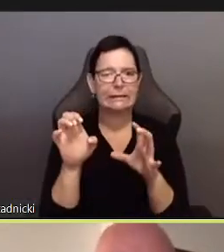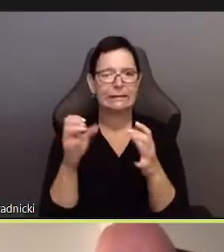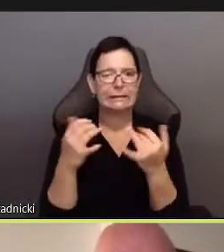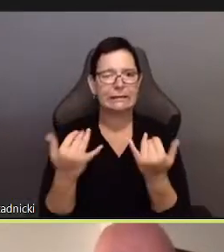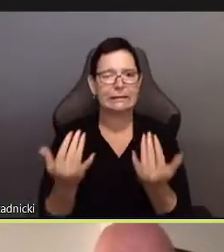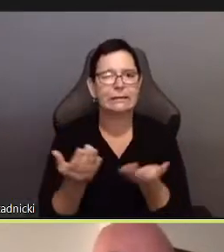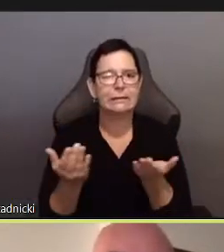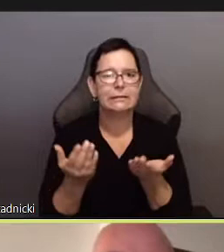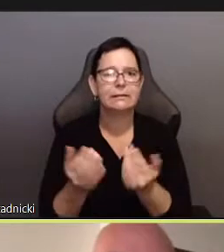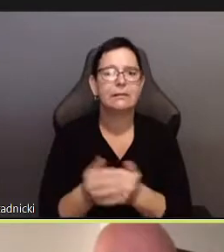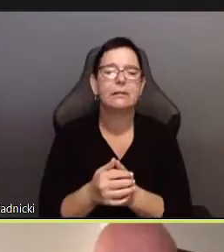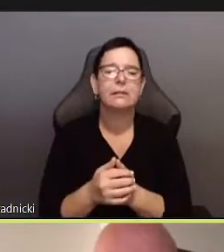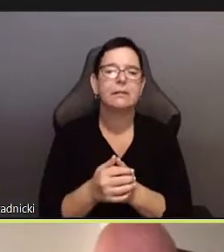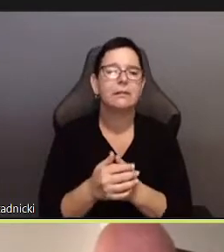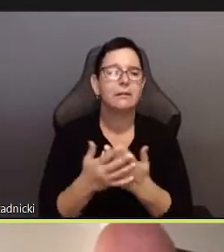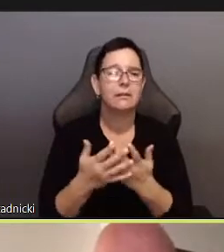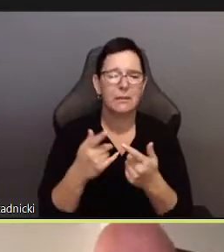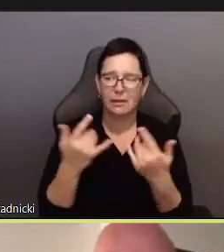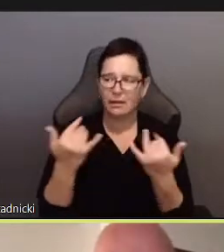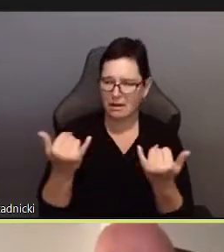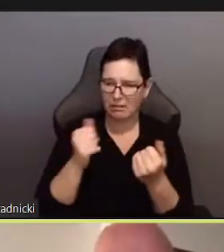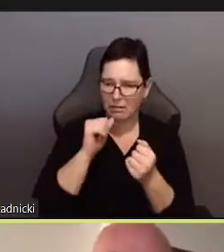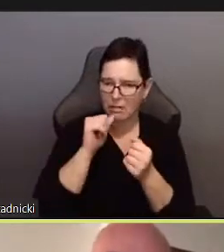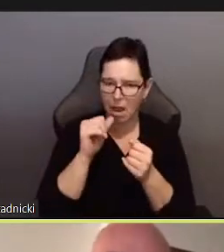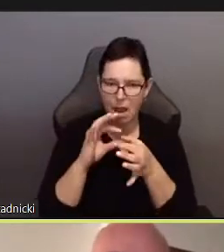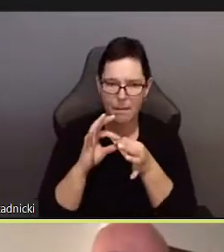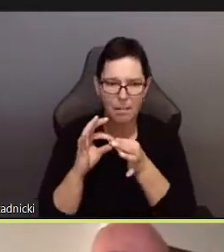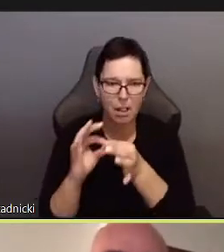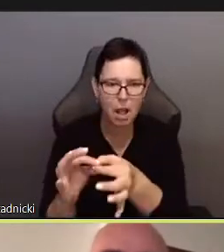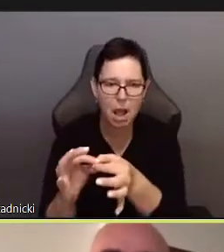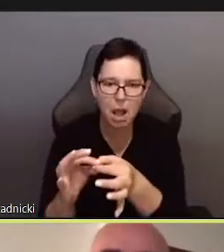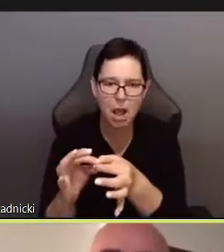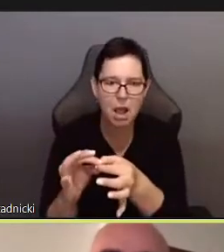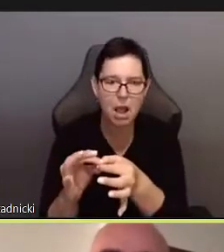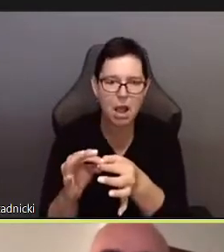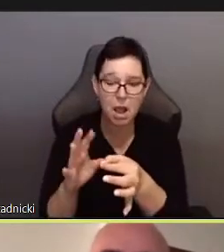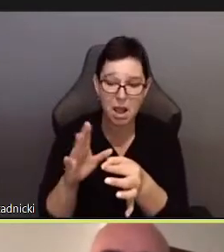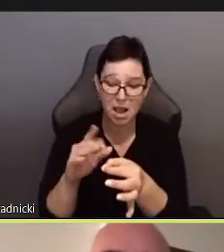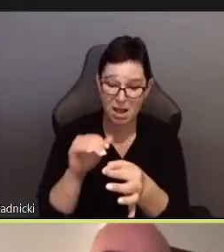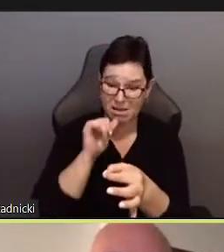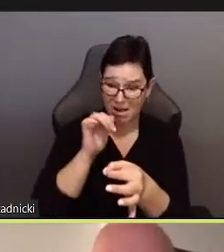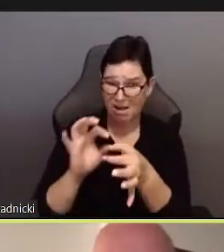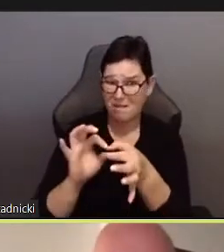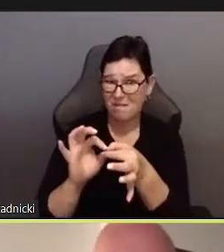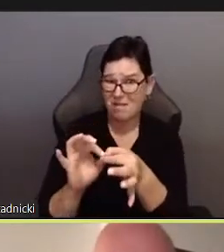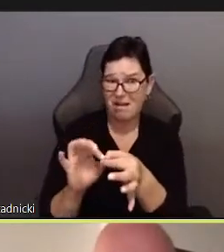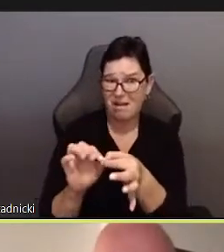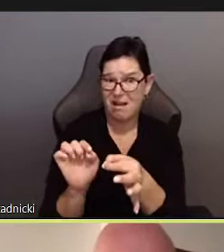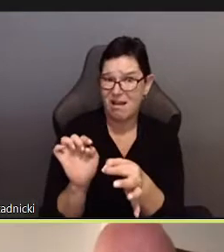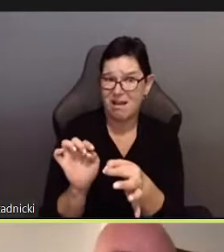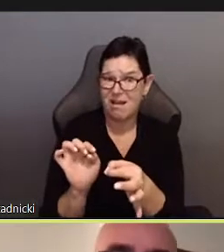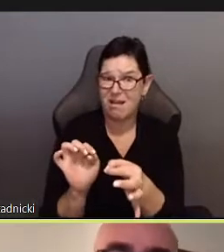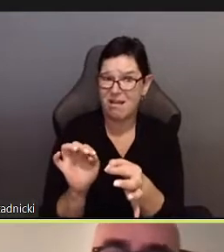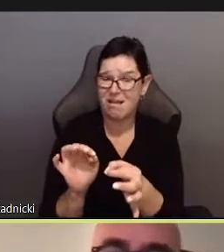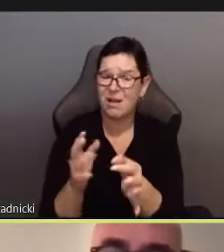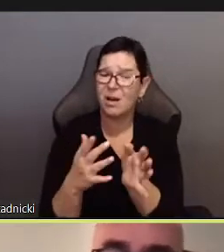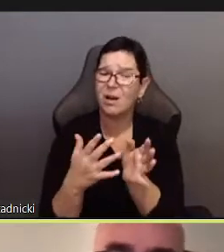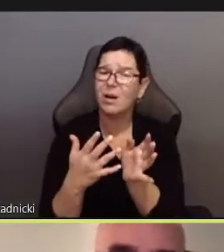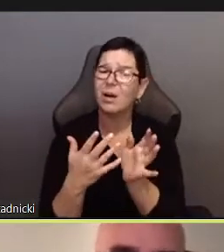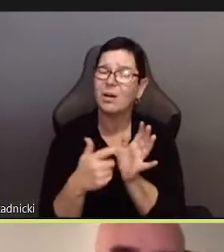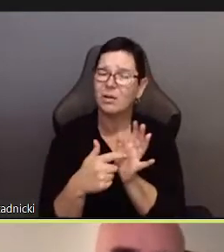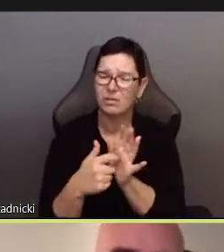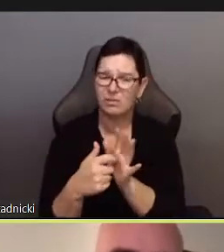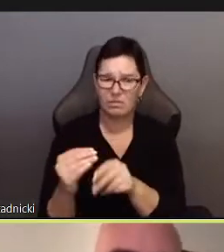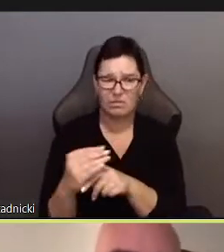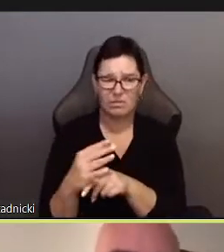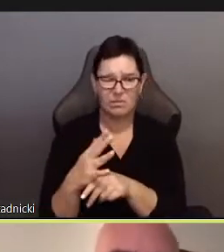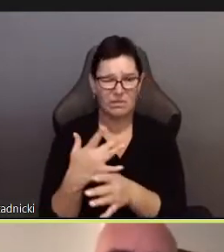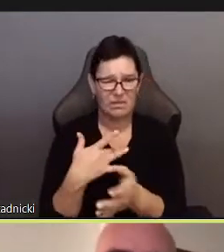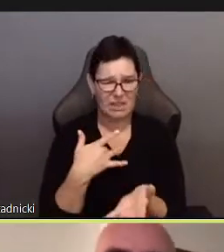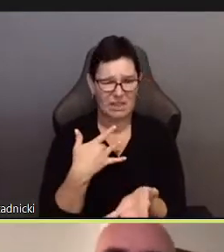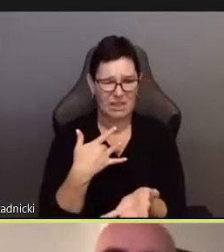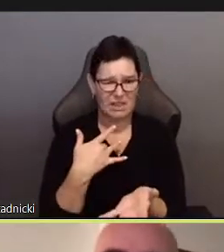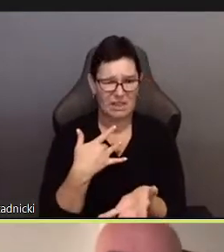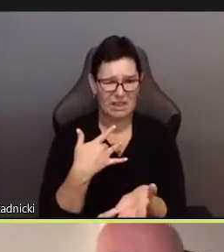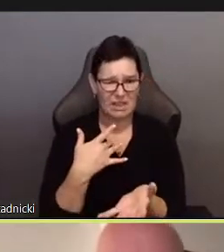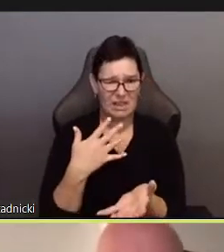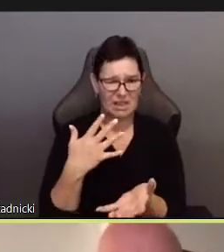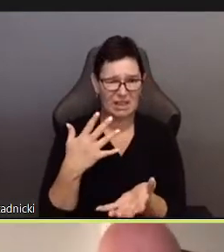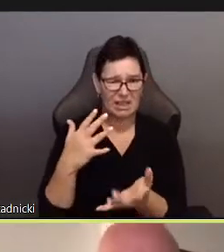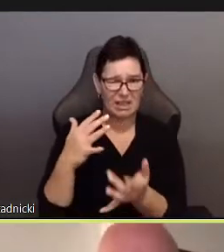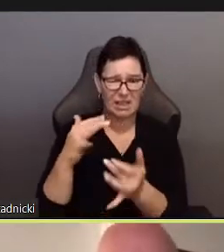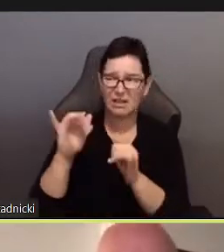The current pandemic has returned us to the condition, the exclusion that is inherent to existence.